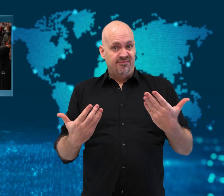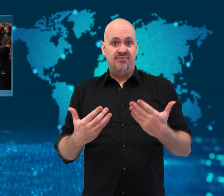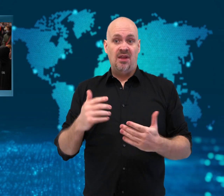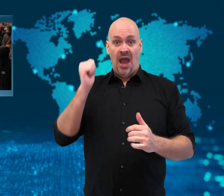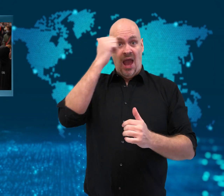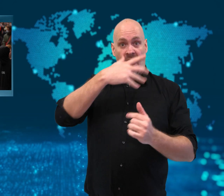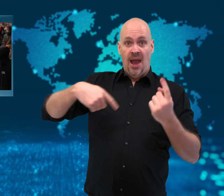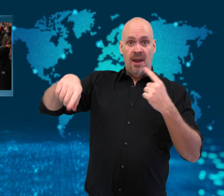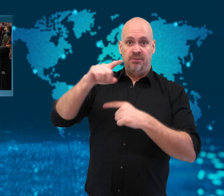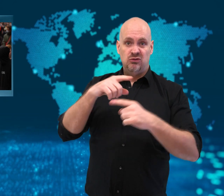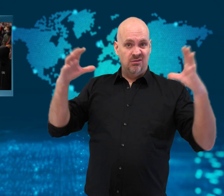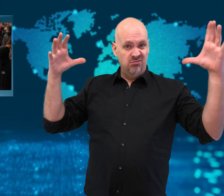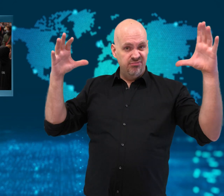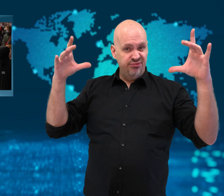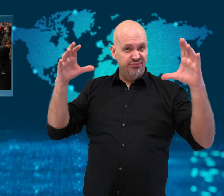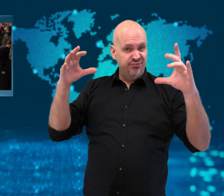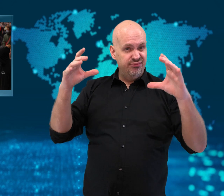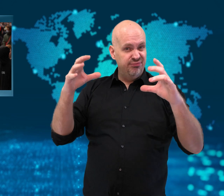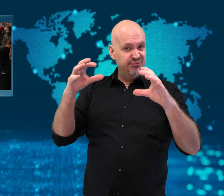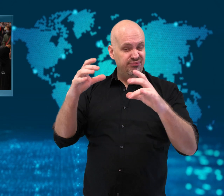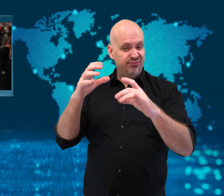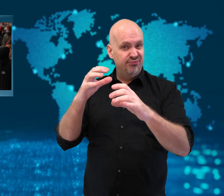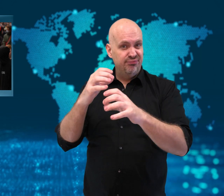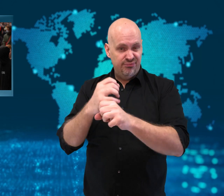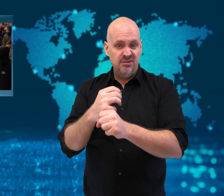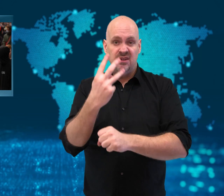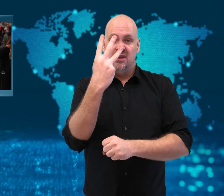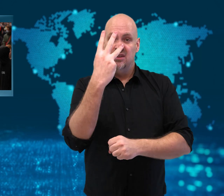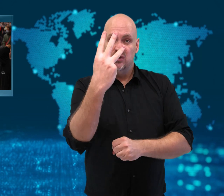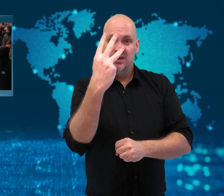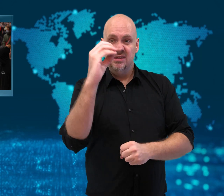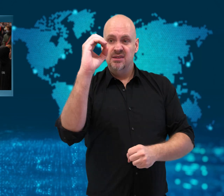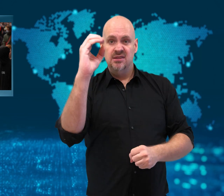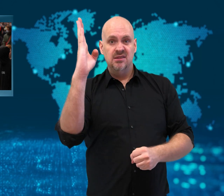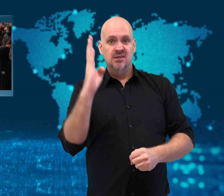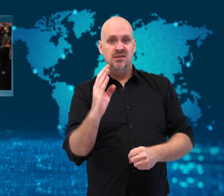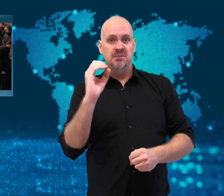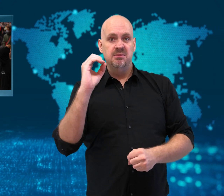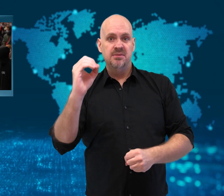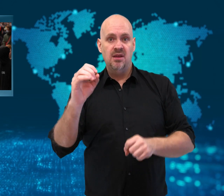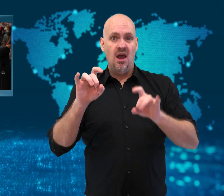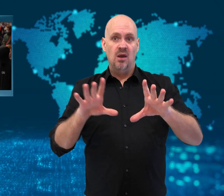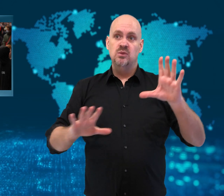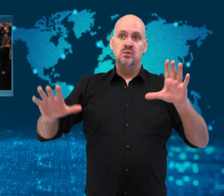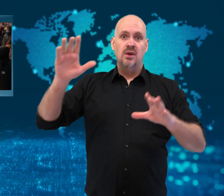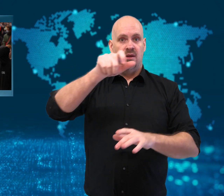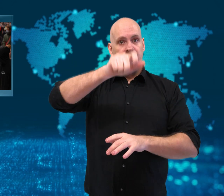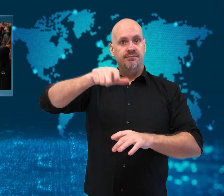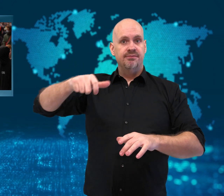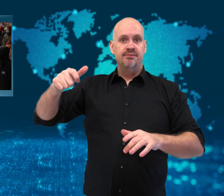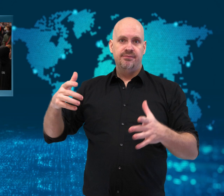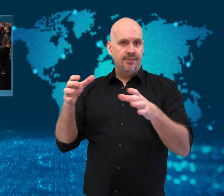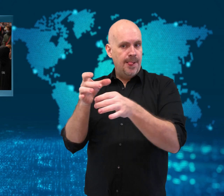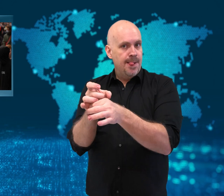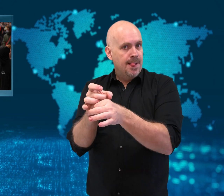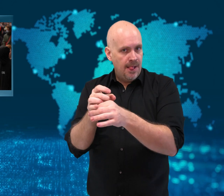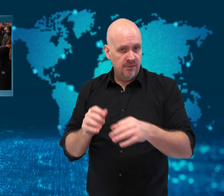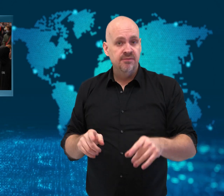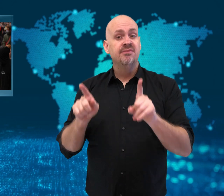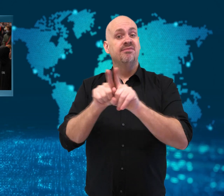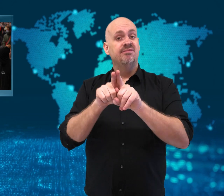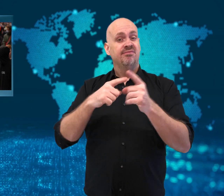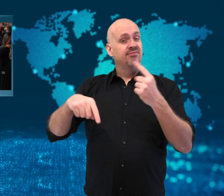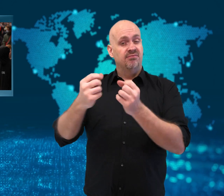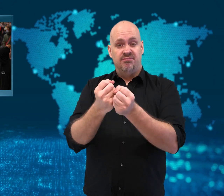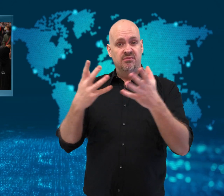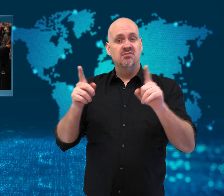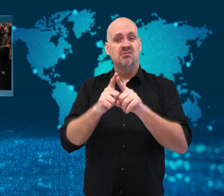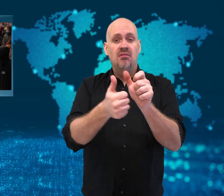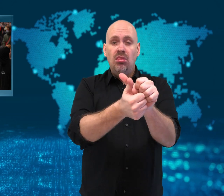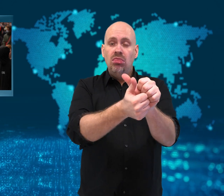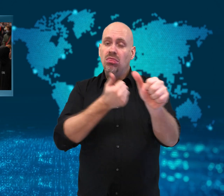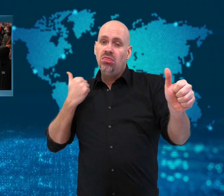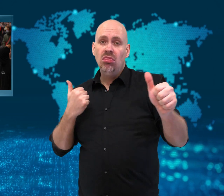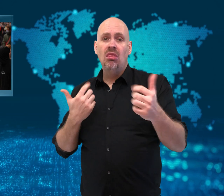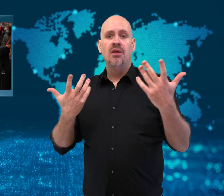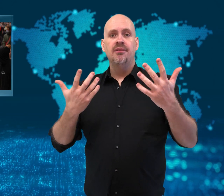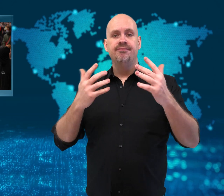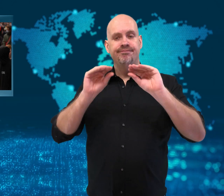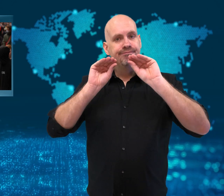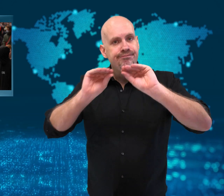Today, the Indigenous population makes up about 3% of the country’s population.